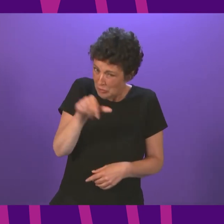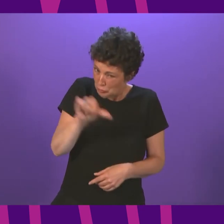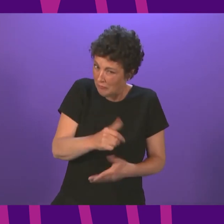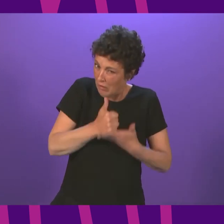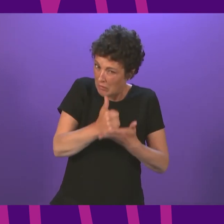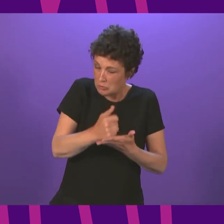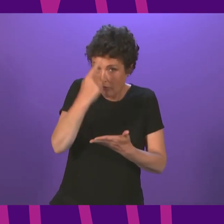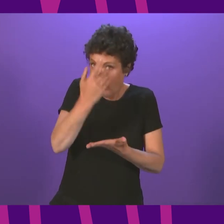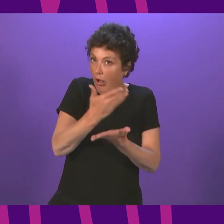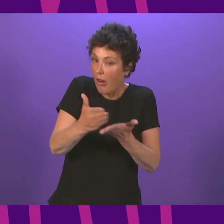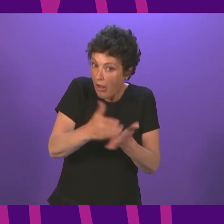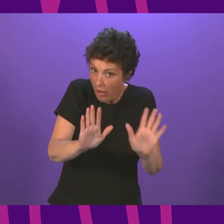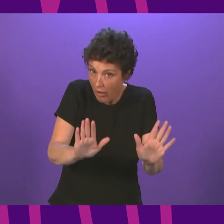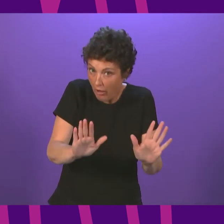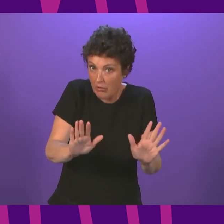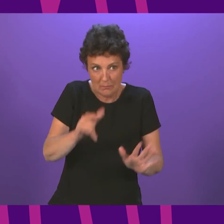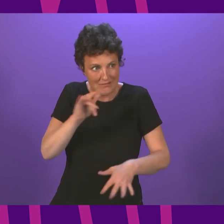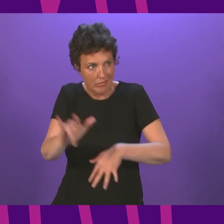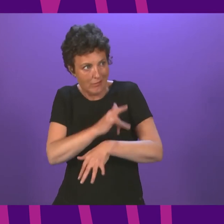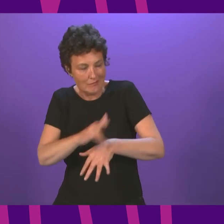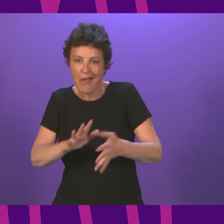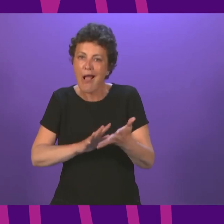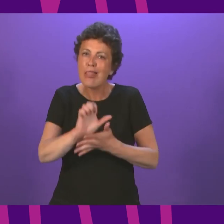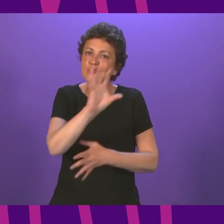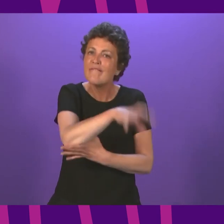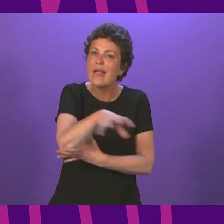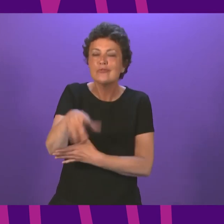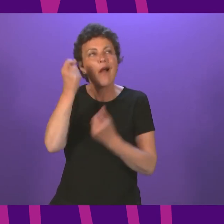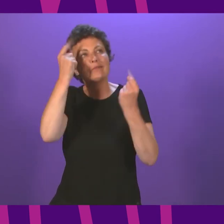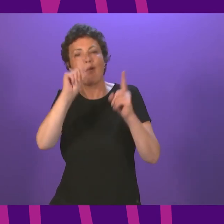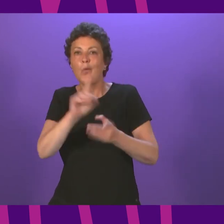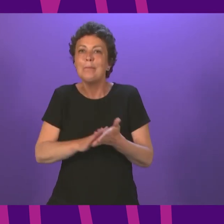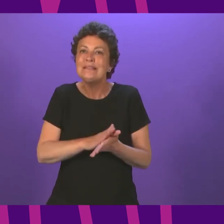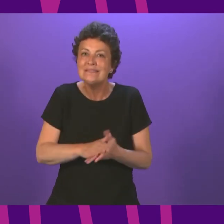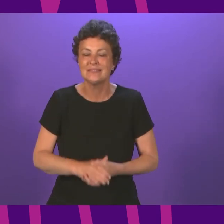I associate myself with the Presiding Officer’s comments, and those of the Deputy First Minister,